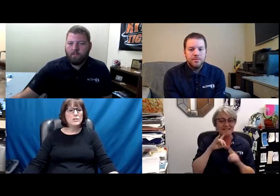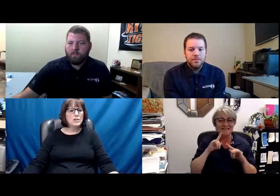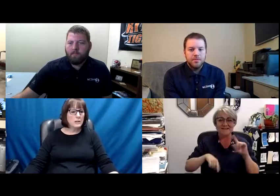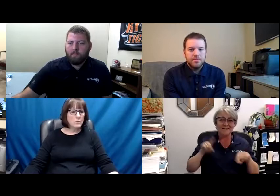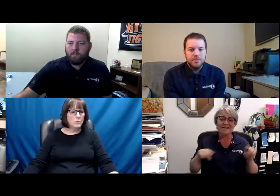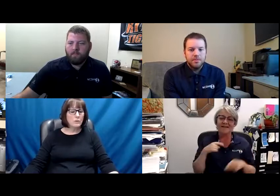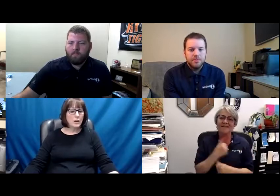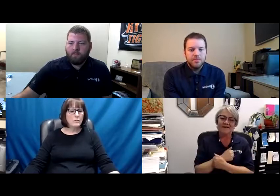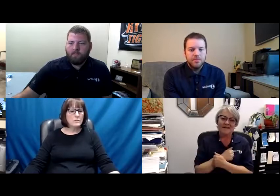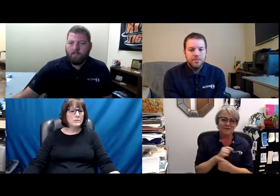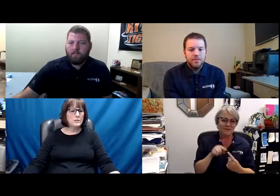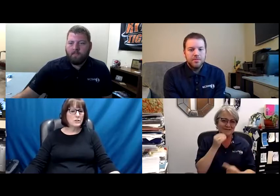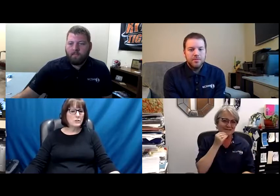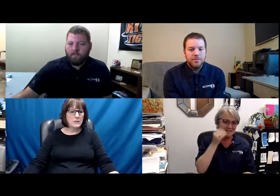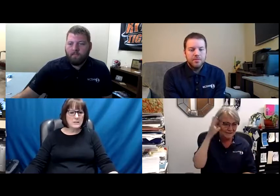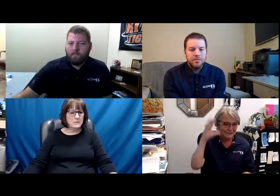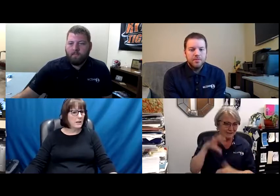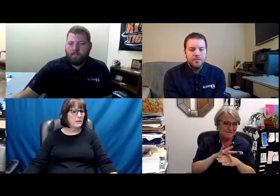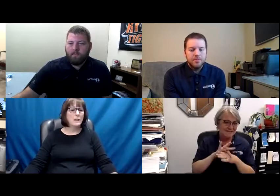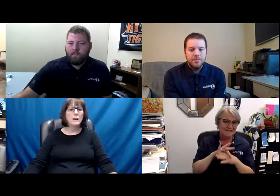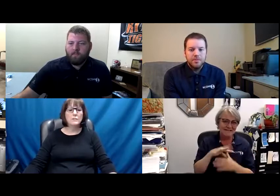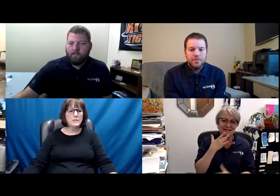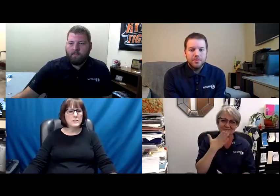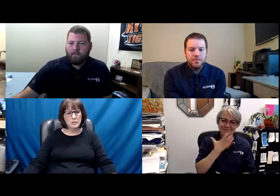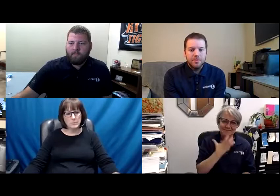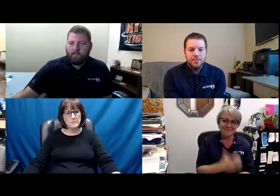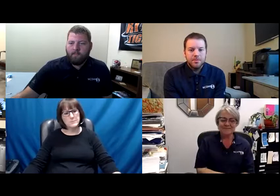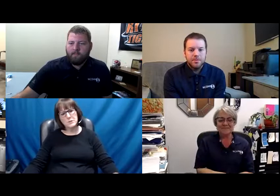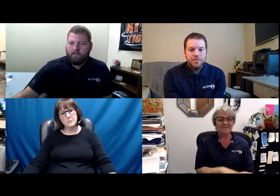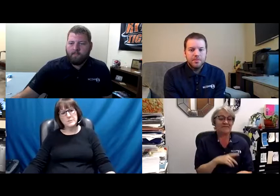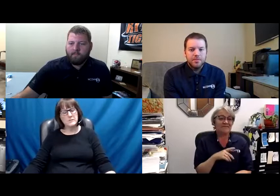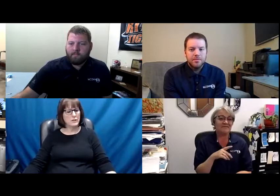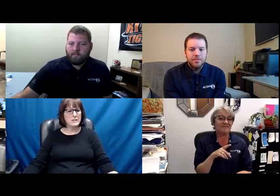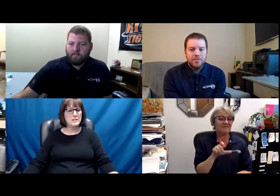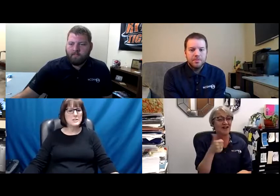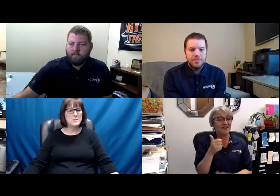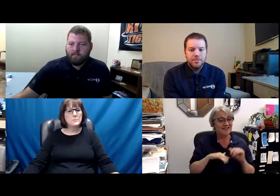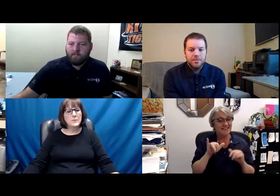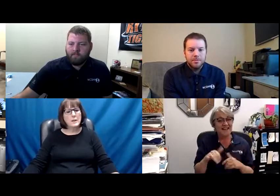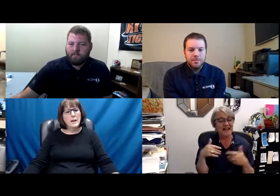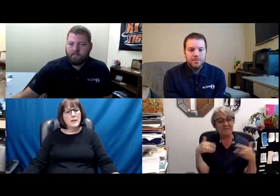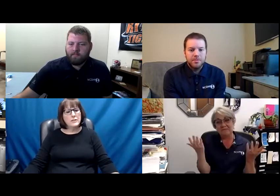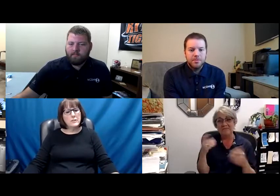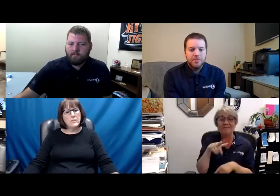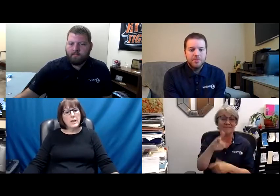chili with ground deer meat and I love to eat deer meat so it's very tasty. Other than that